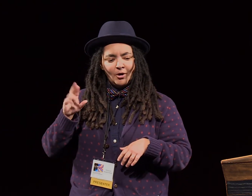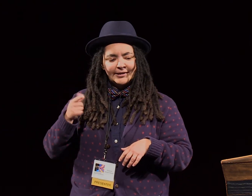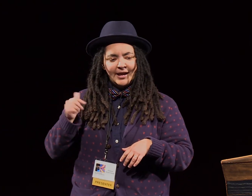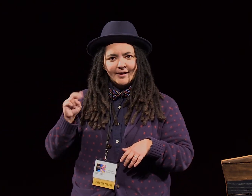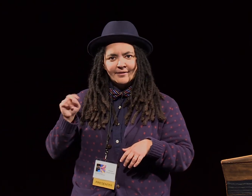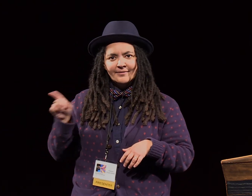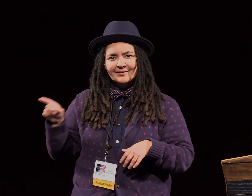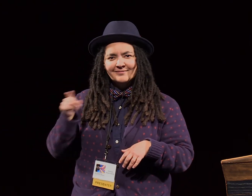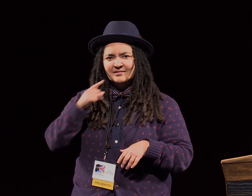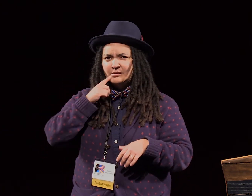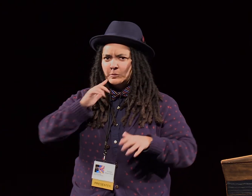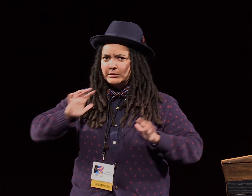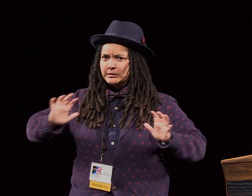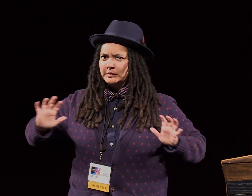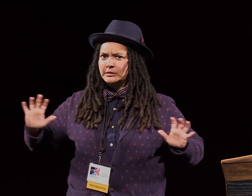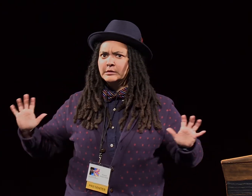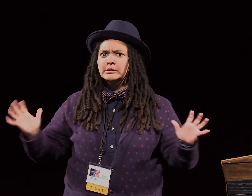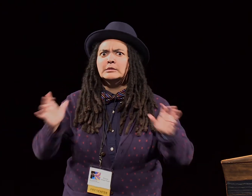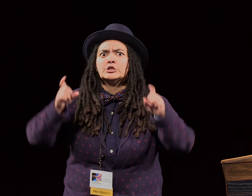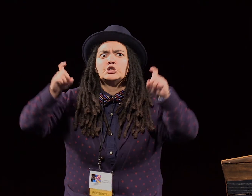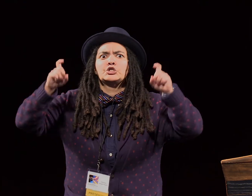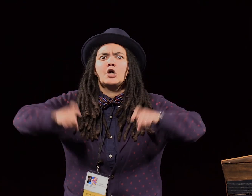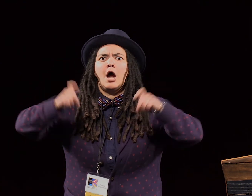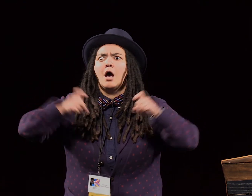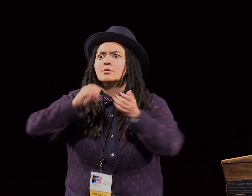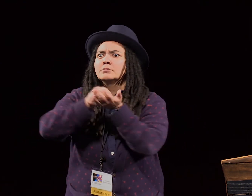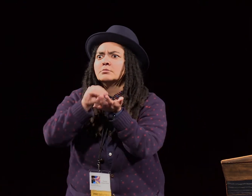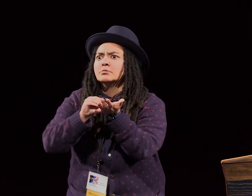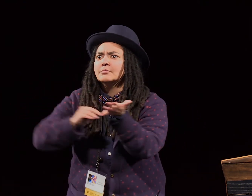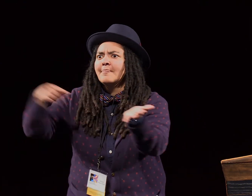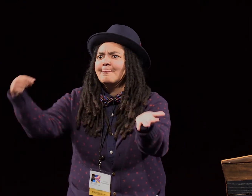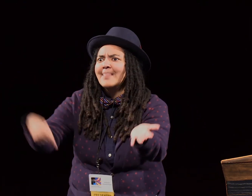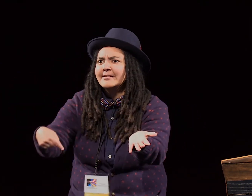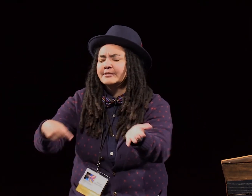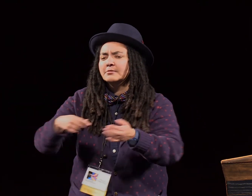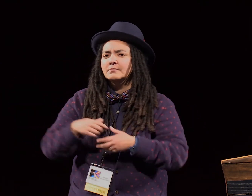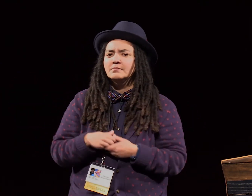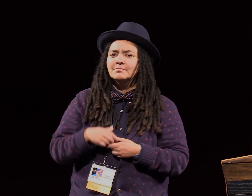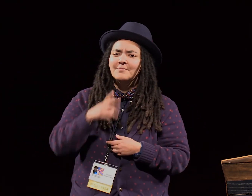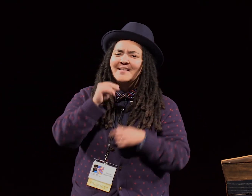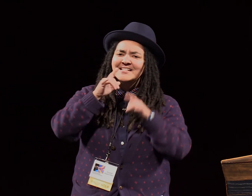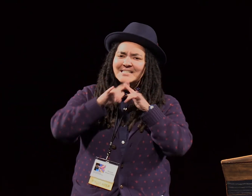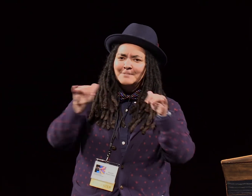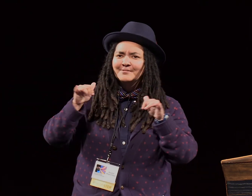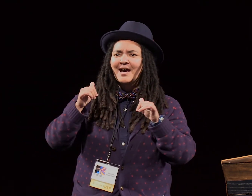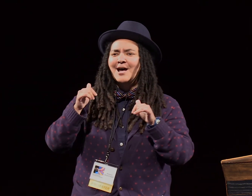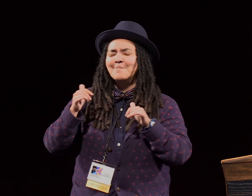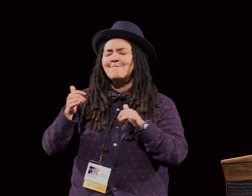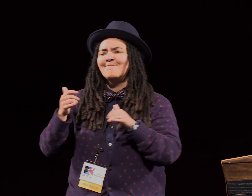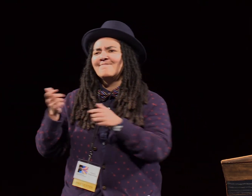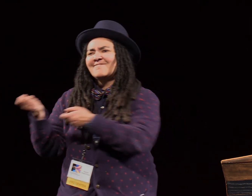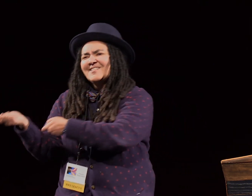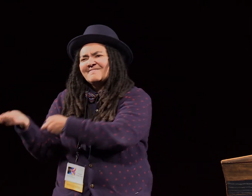It wasn't until Dr. Ruth Morgan said, "We should write all this down. We need to document this."